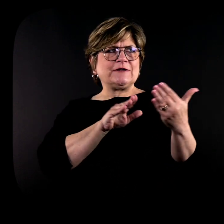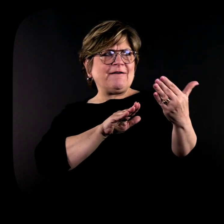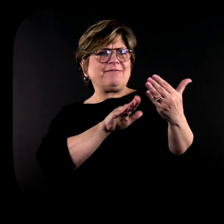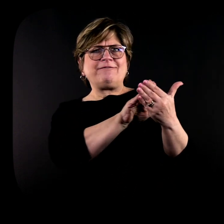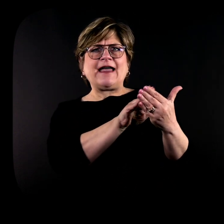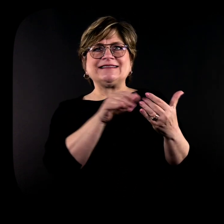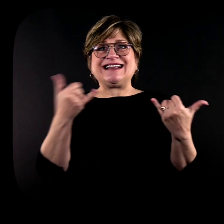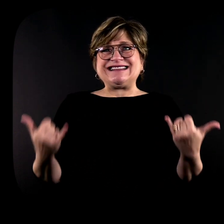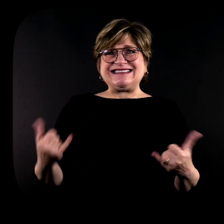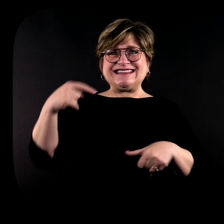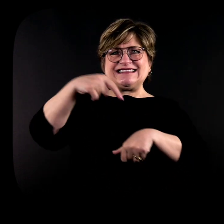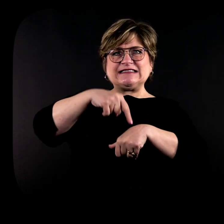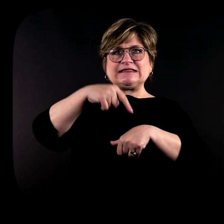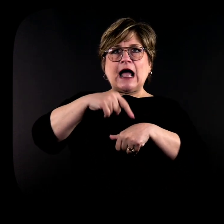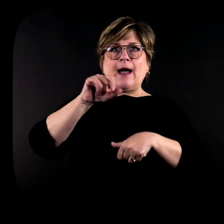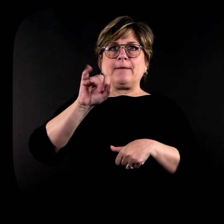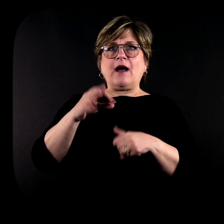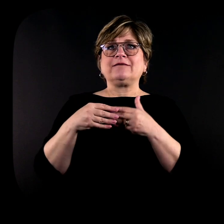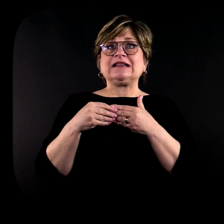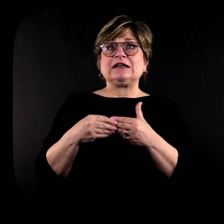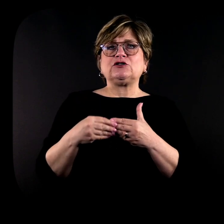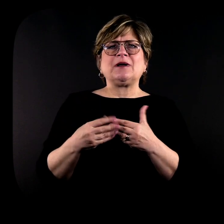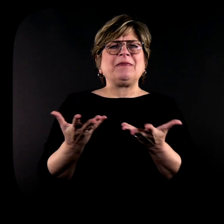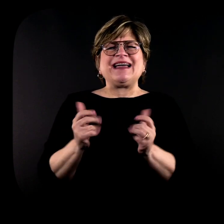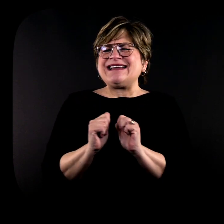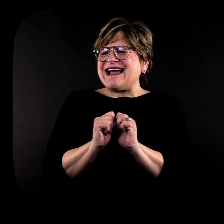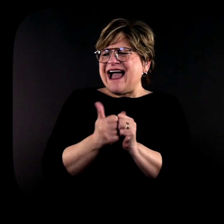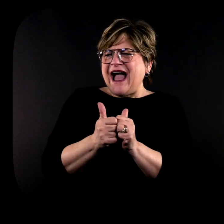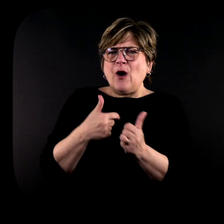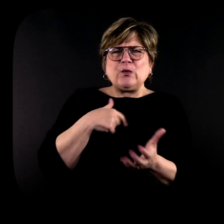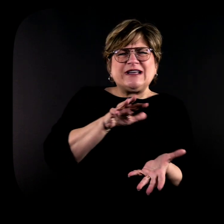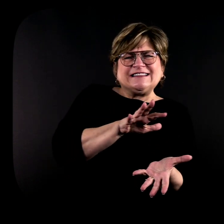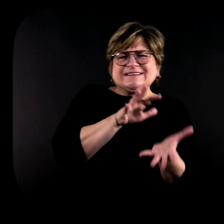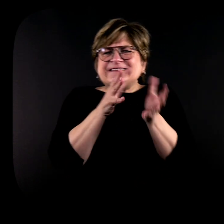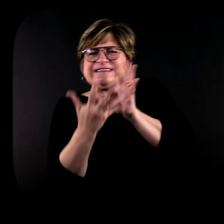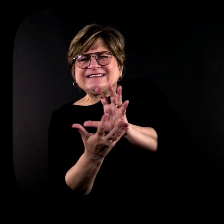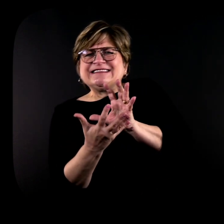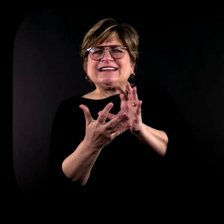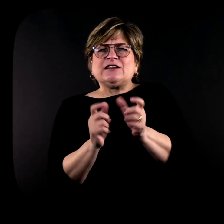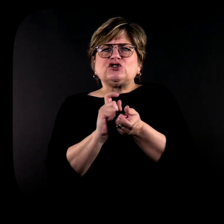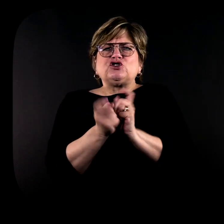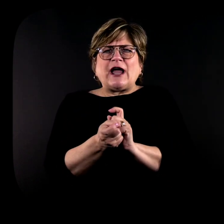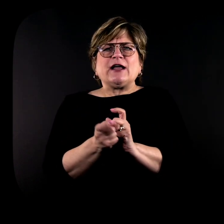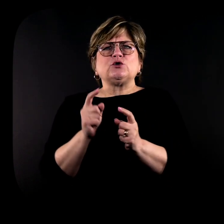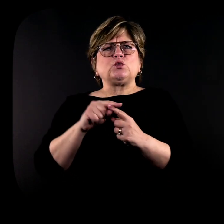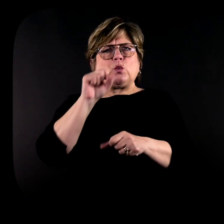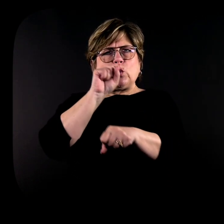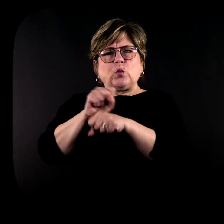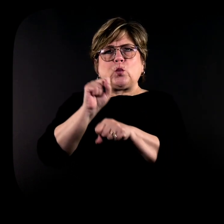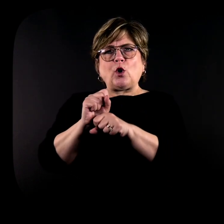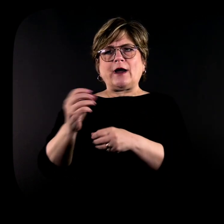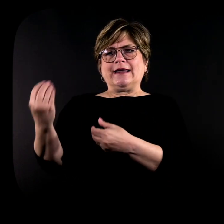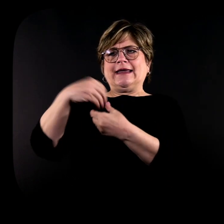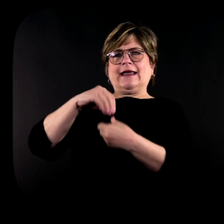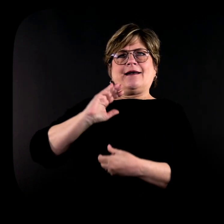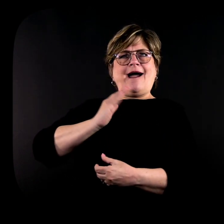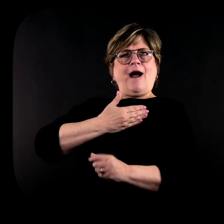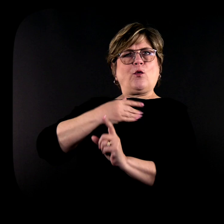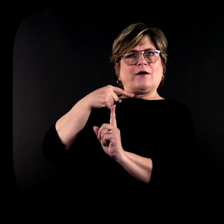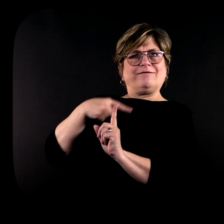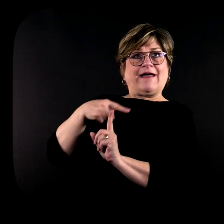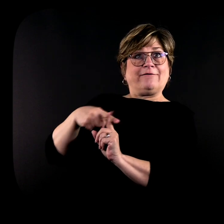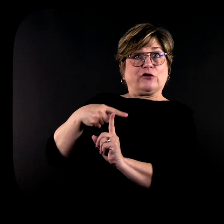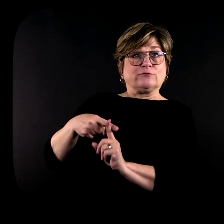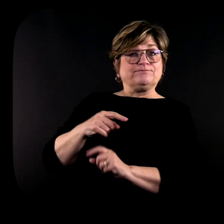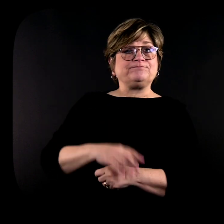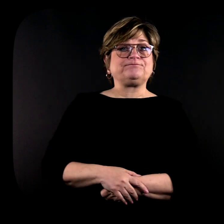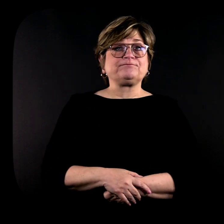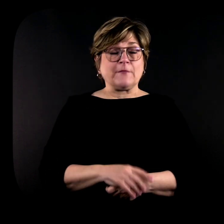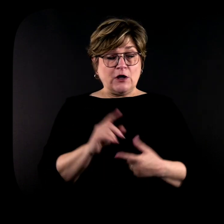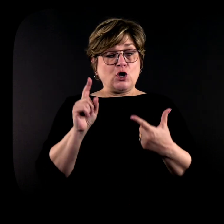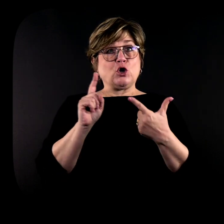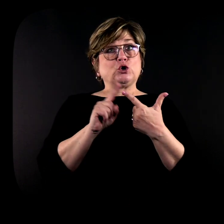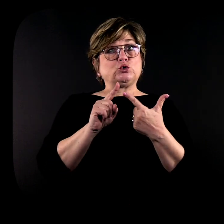this time of leadership and how we can change the tide to work in our favor